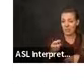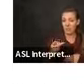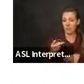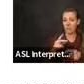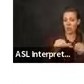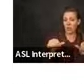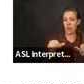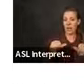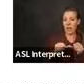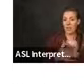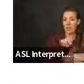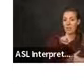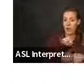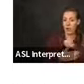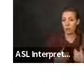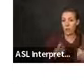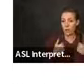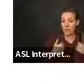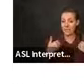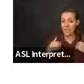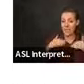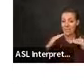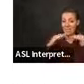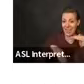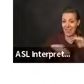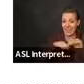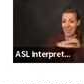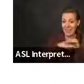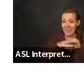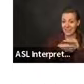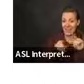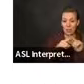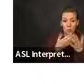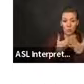residents have less access to resources to support their